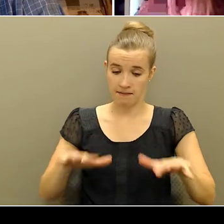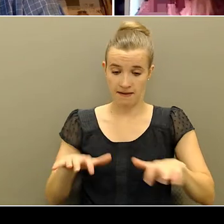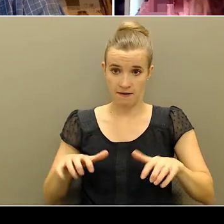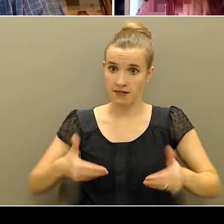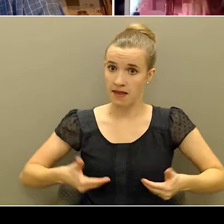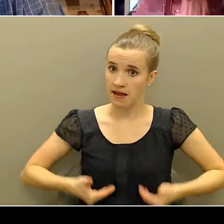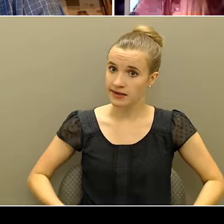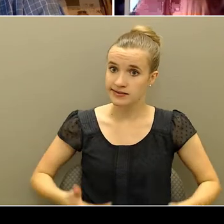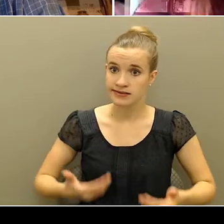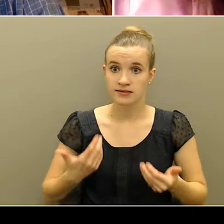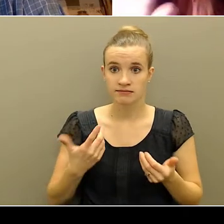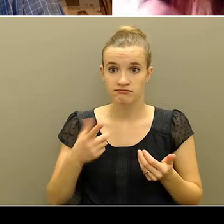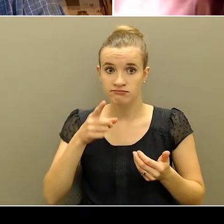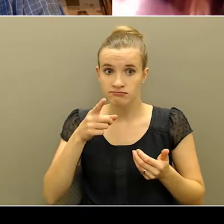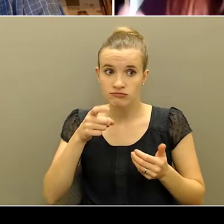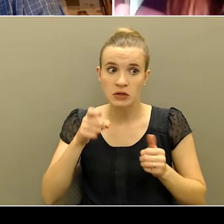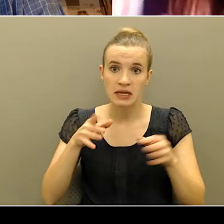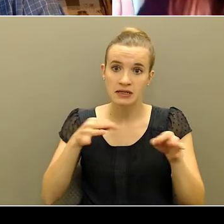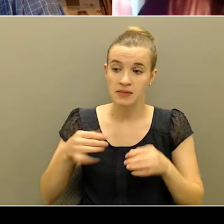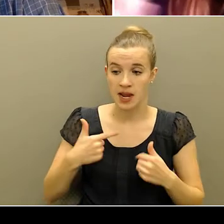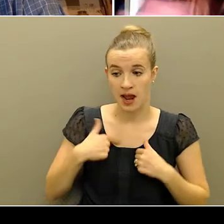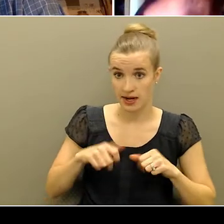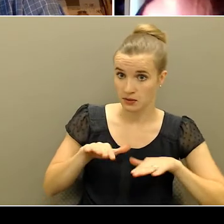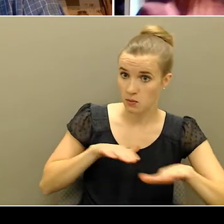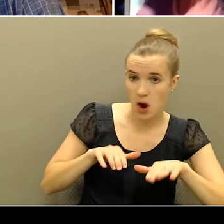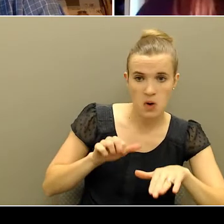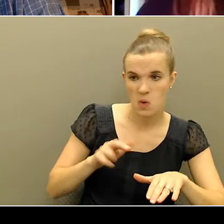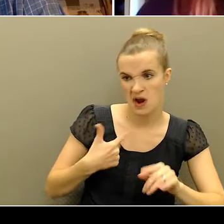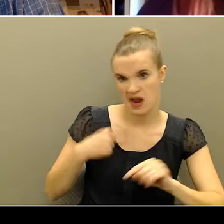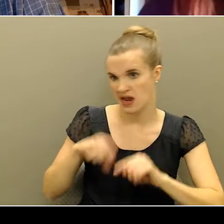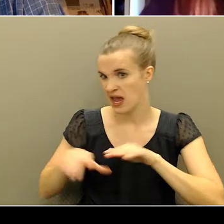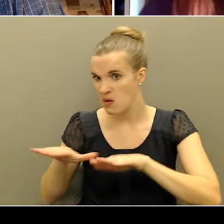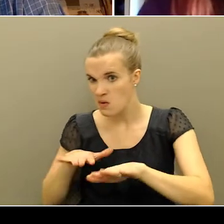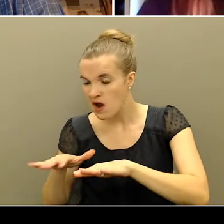know, like I can, whatever, whatever it is, depending on what your what the